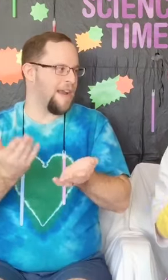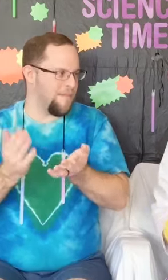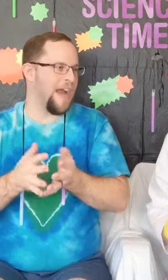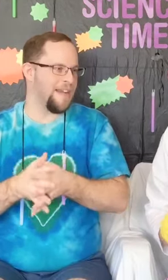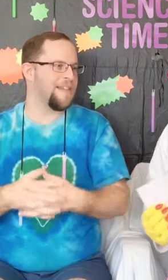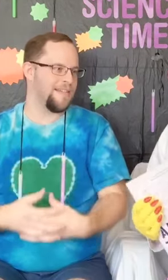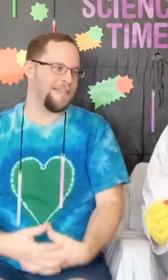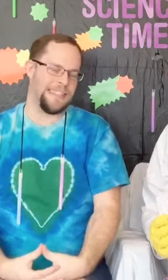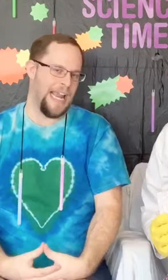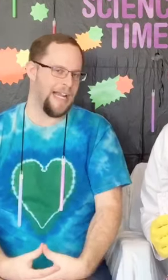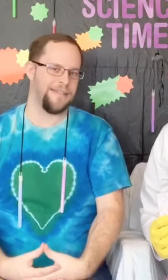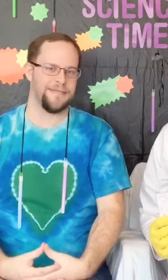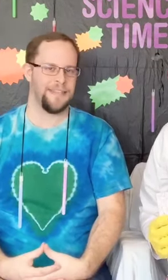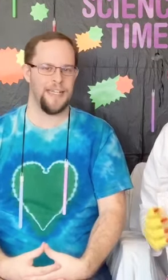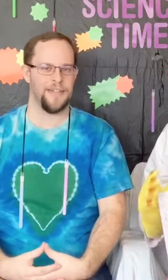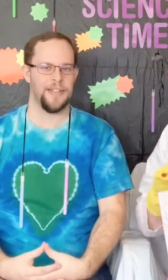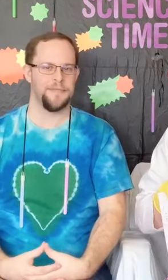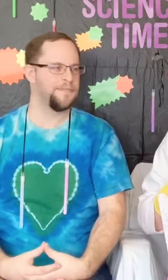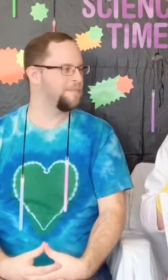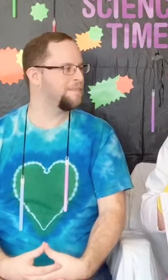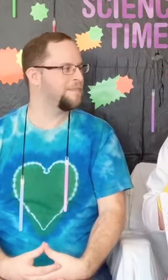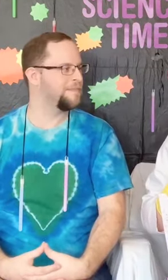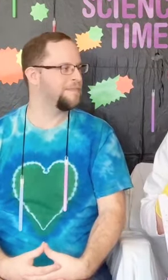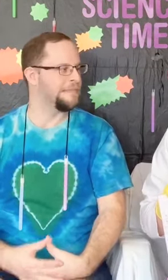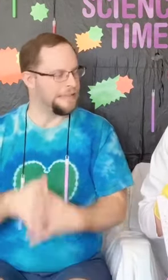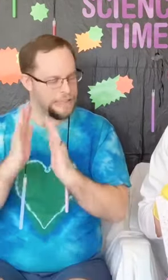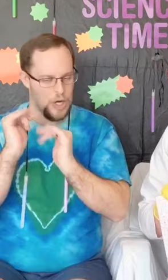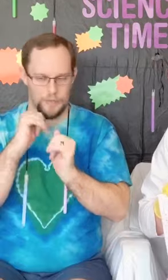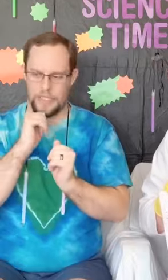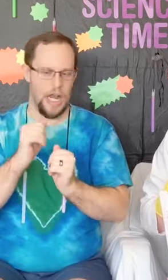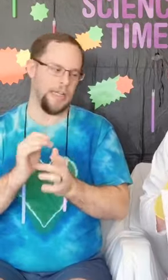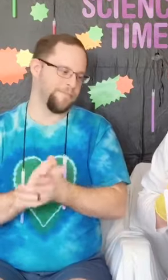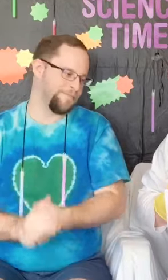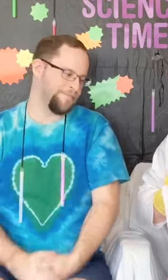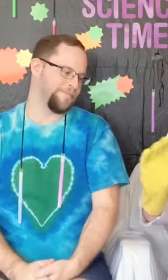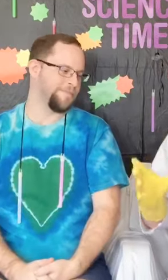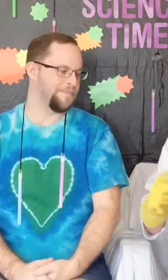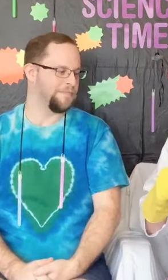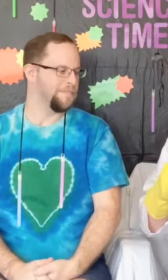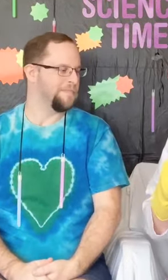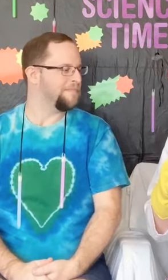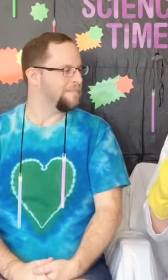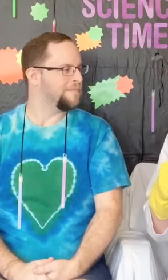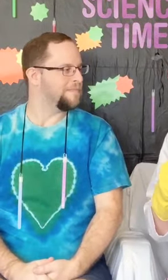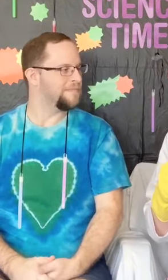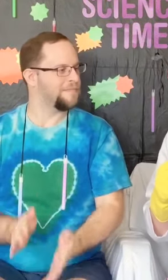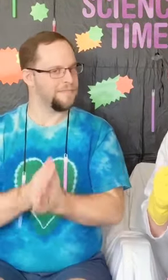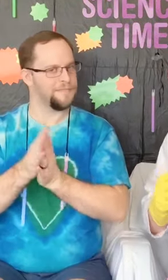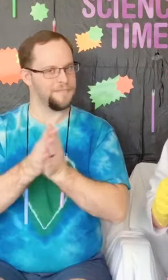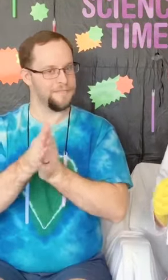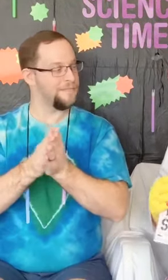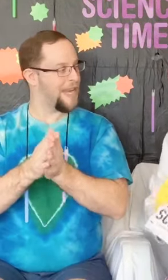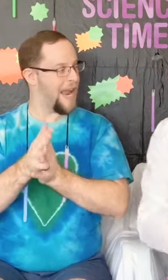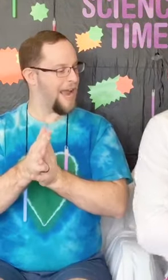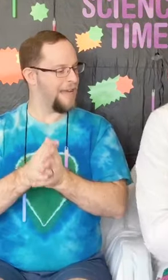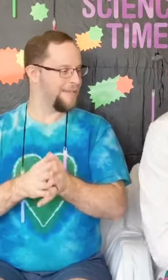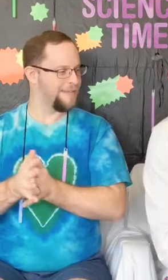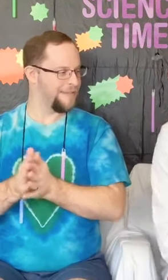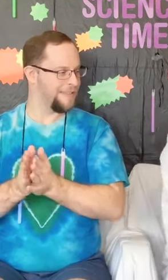It might happen! AARON: Yeah. But hopefully not. CALI: Hopefully, hopefully not. But yes. Ada Twist, Scientist! Check it out. I have a nice song